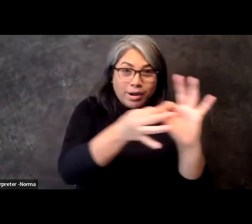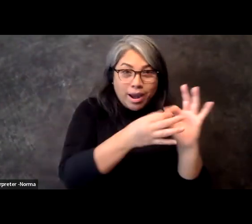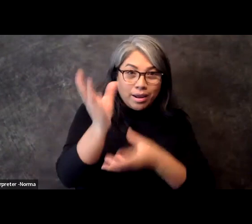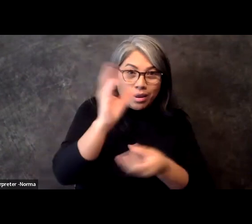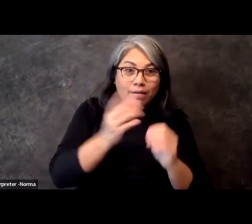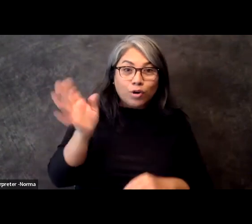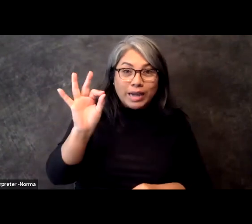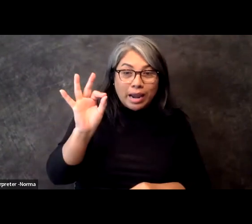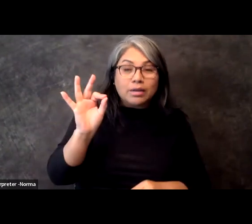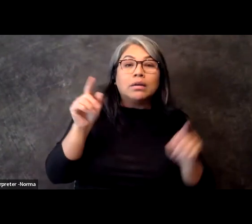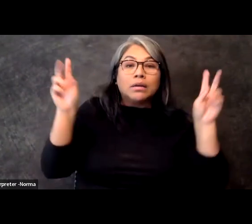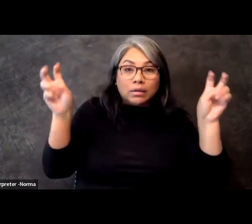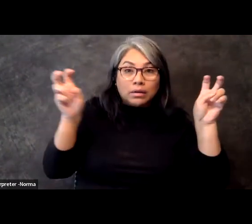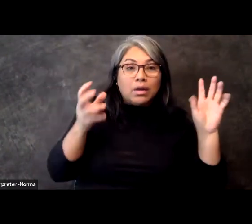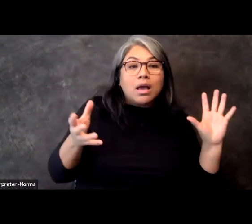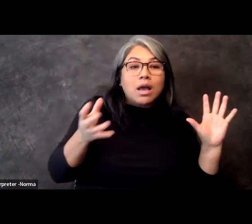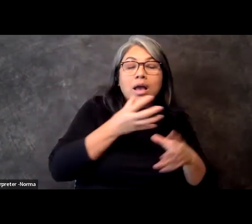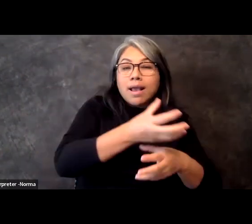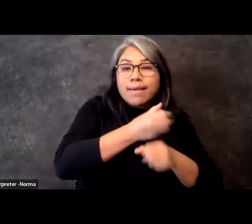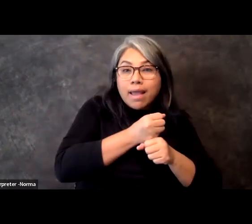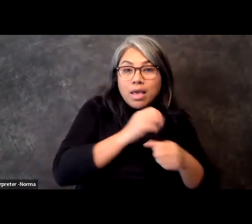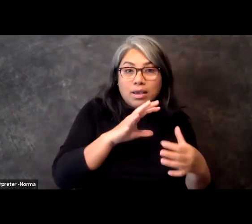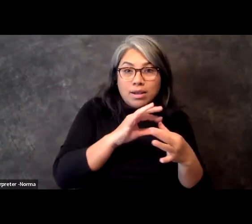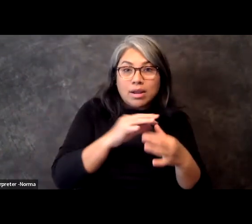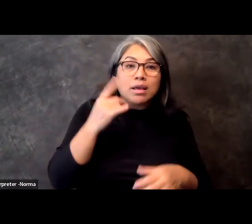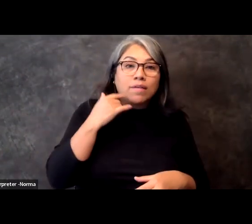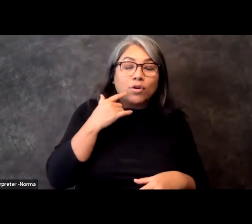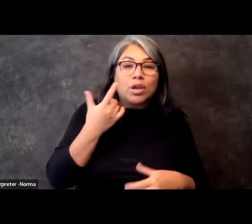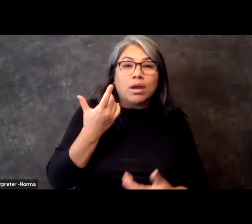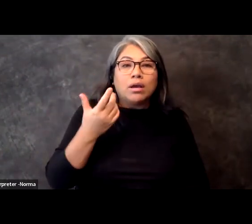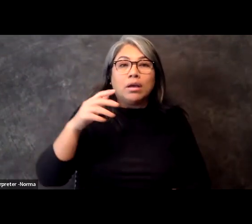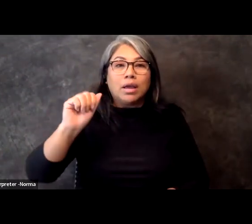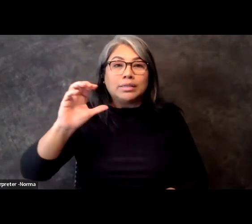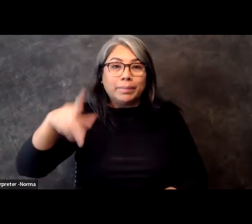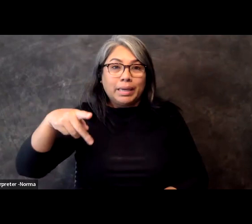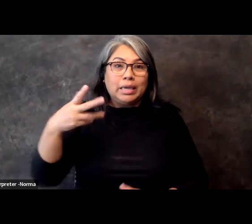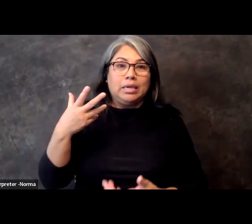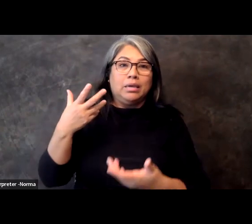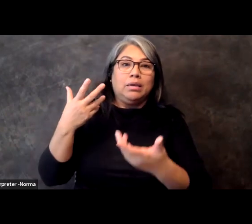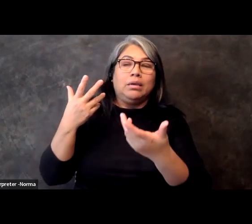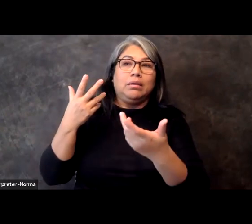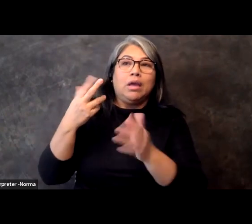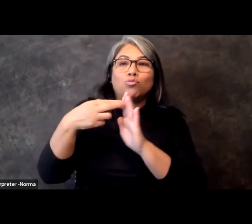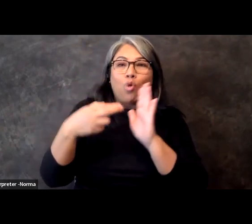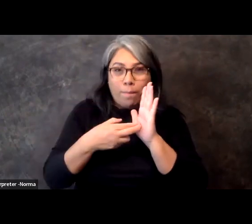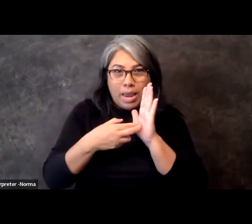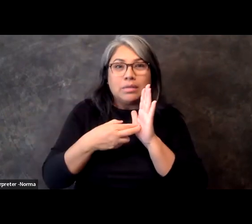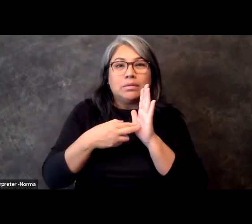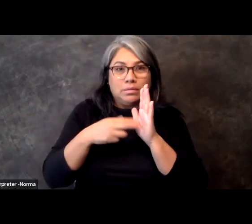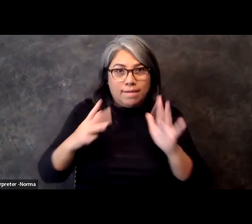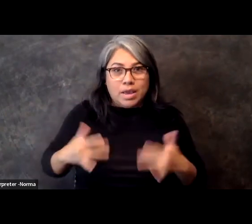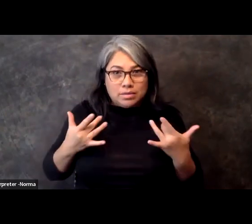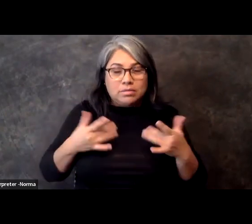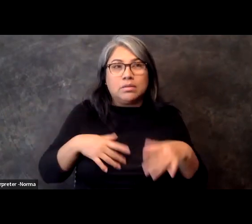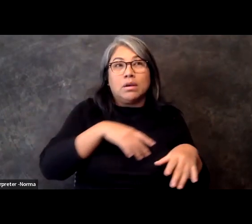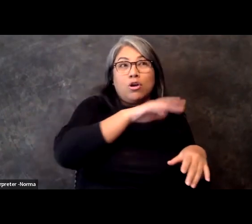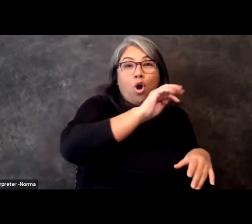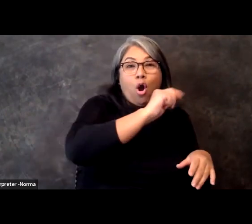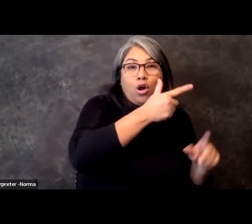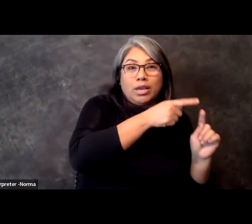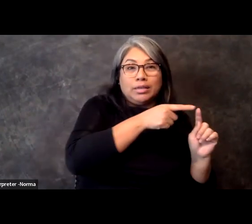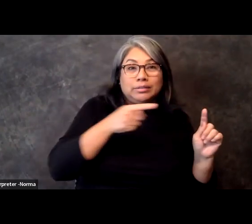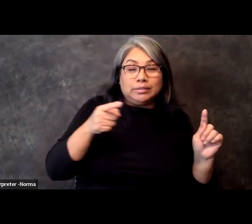California ACP moment events in August and in October, and from those individuals who attend